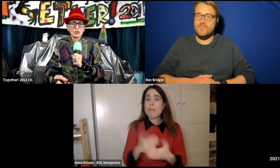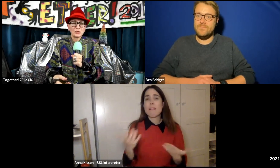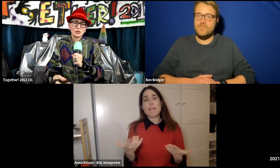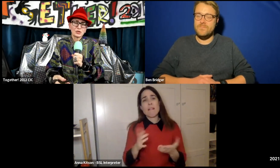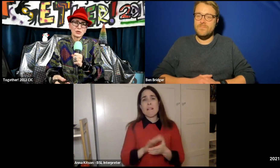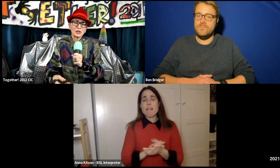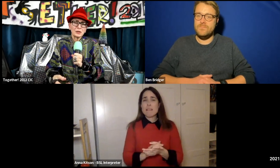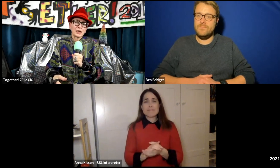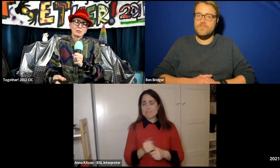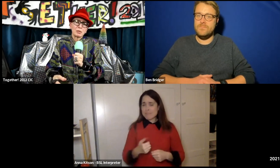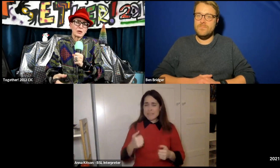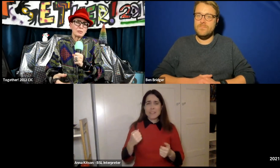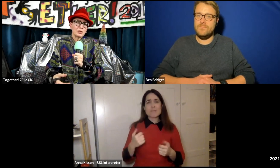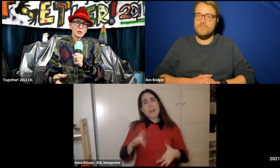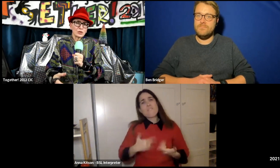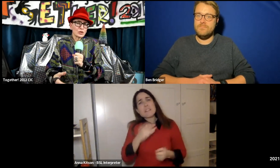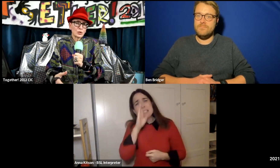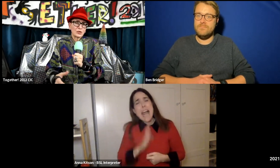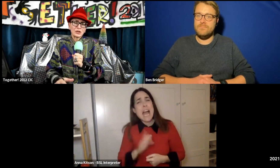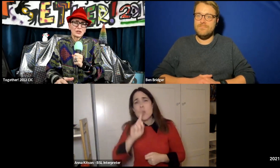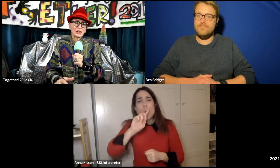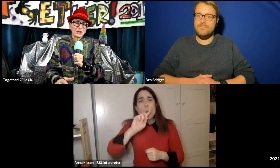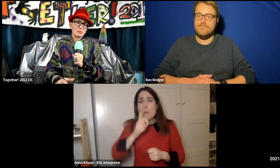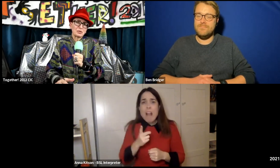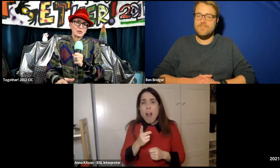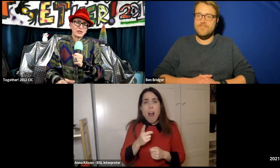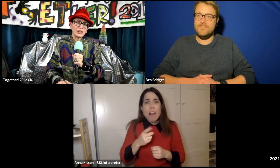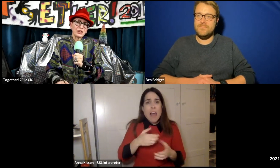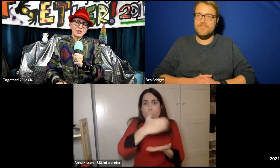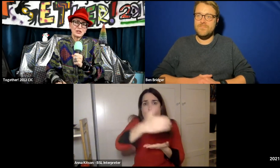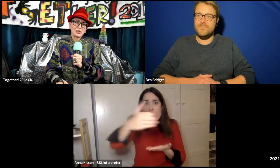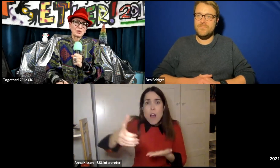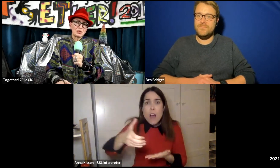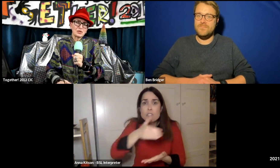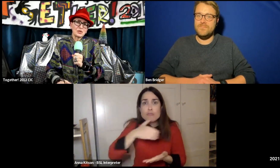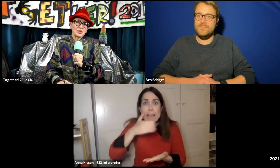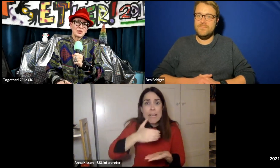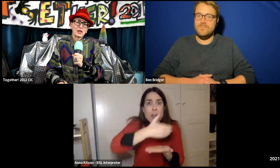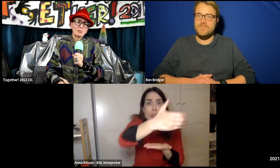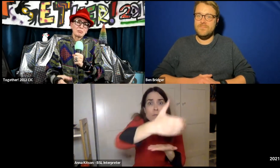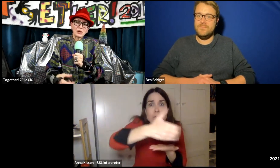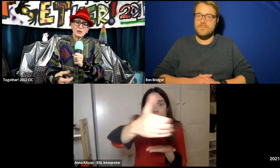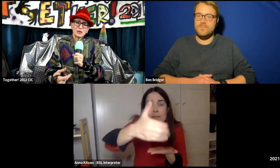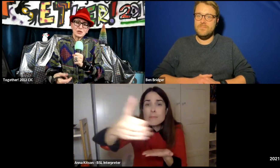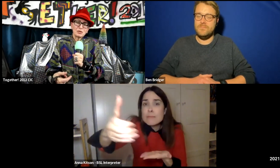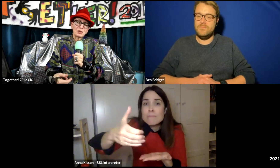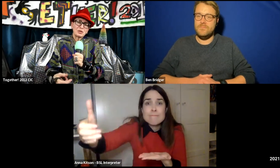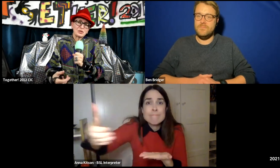through the screen, I'm not sure that is going to happen any time soon. I think